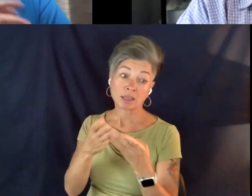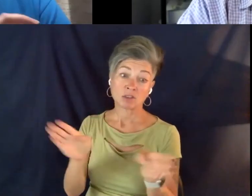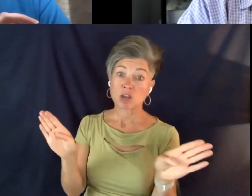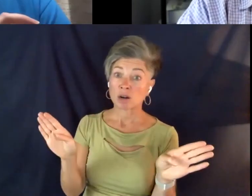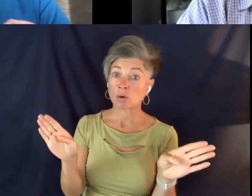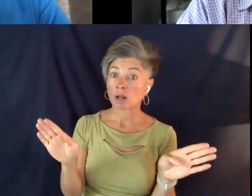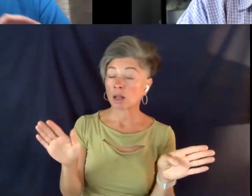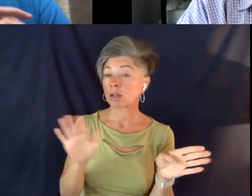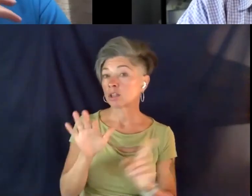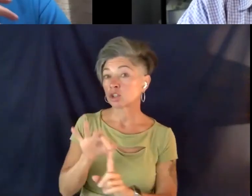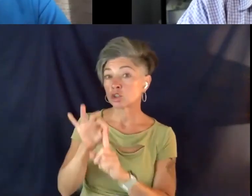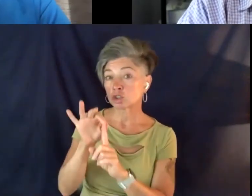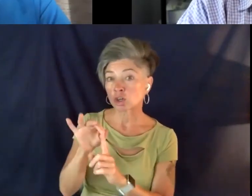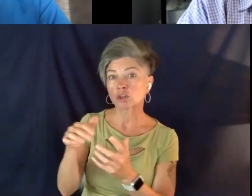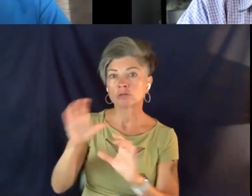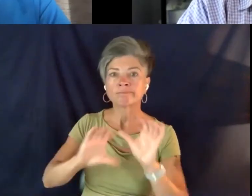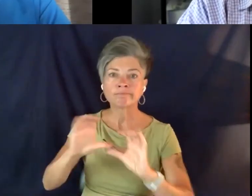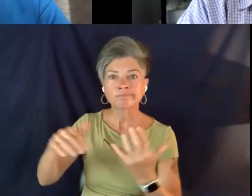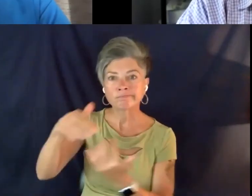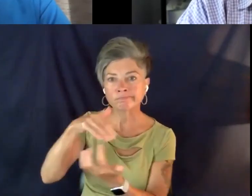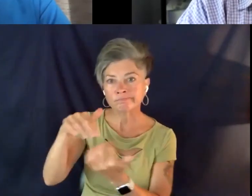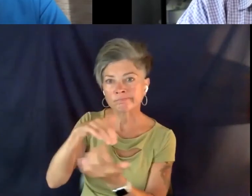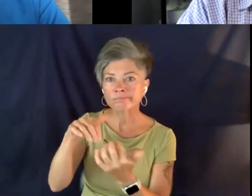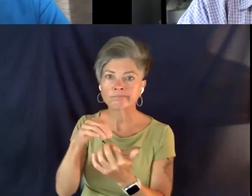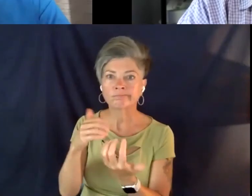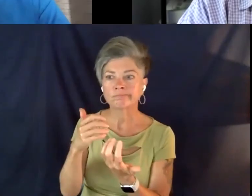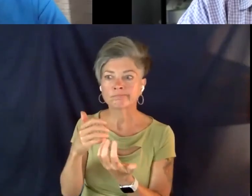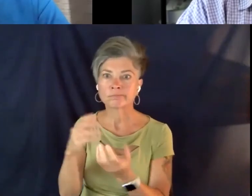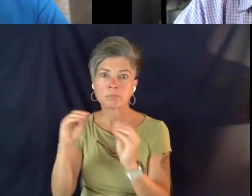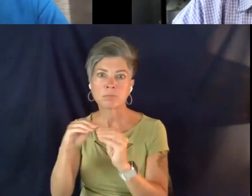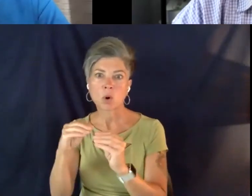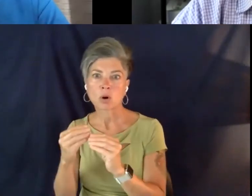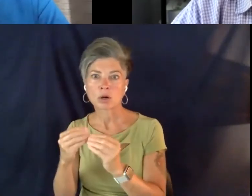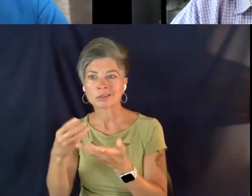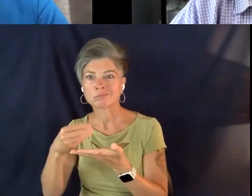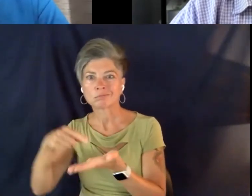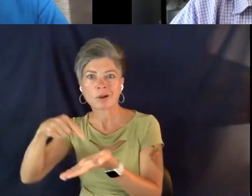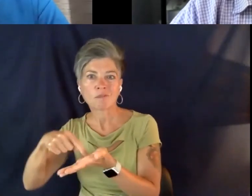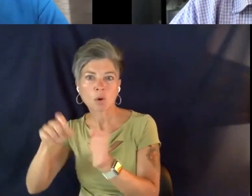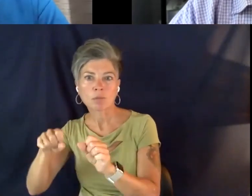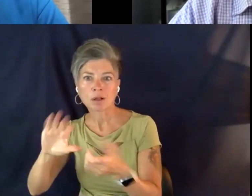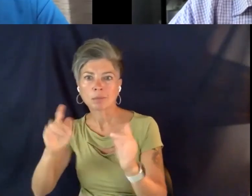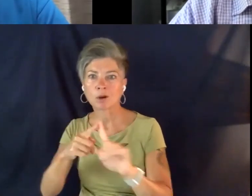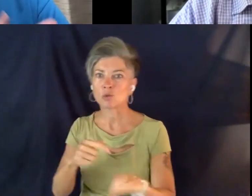certain formulations are more readily covered than others. So sometimes people are unfortunately forced into,